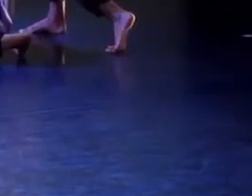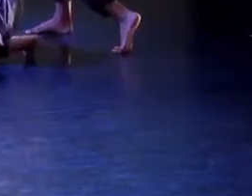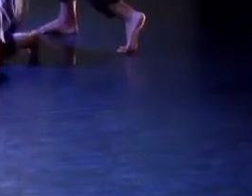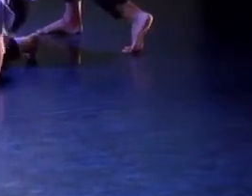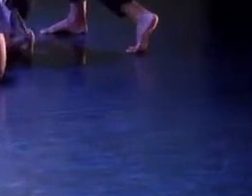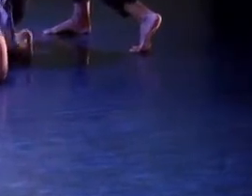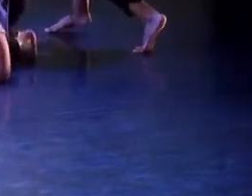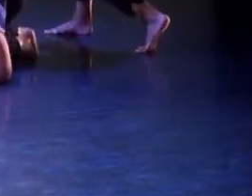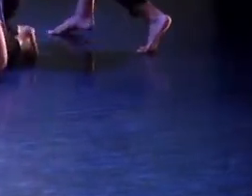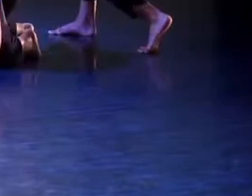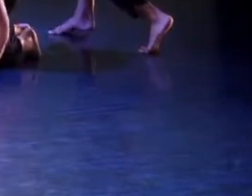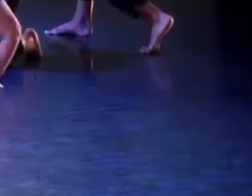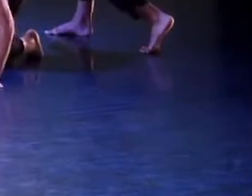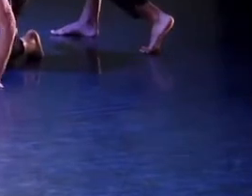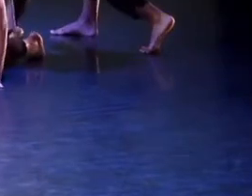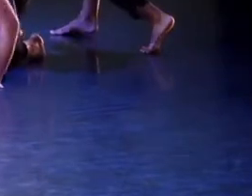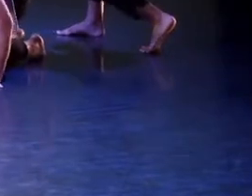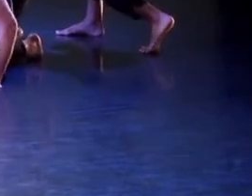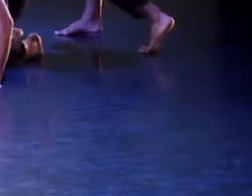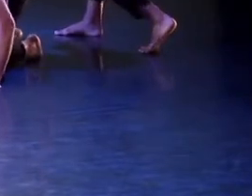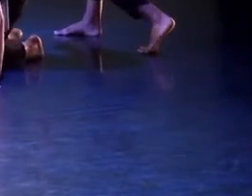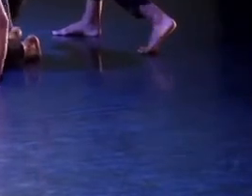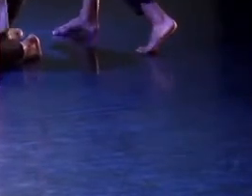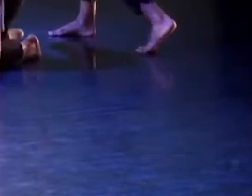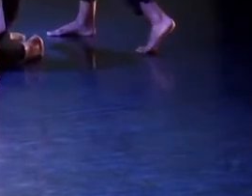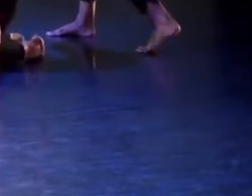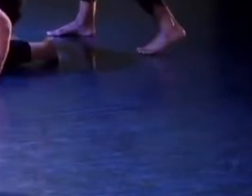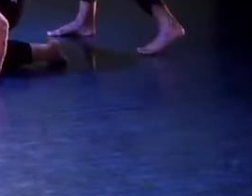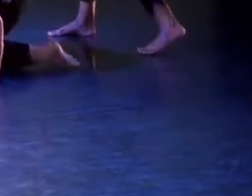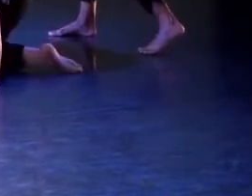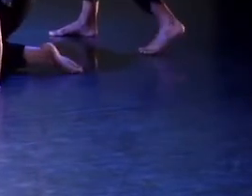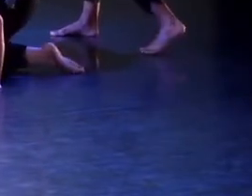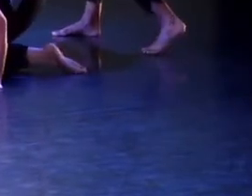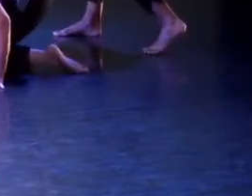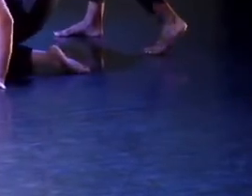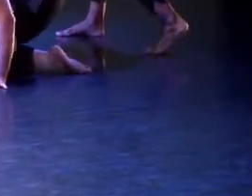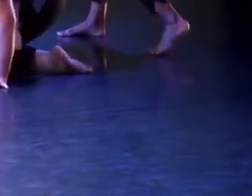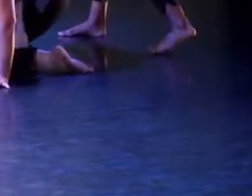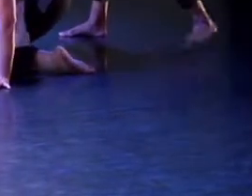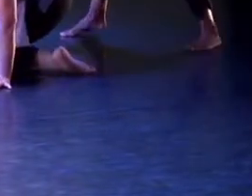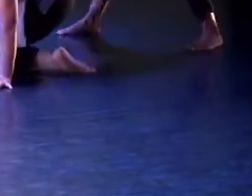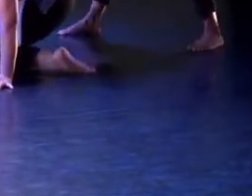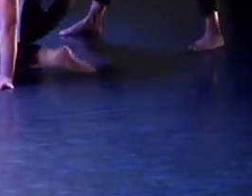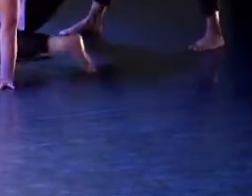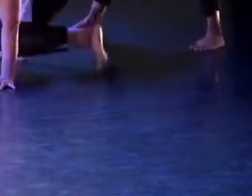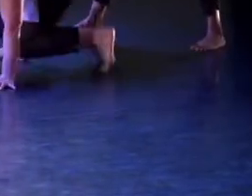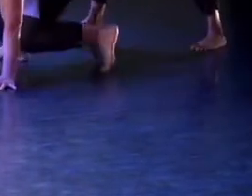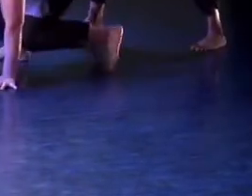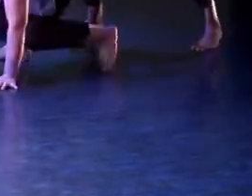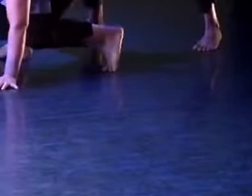You got a right